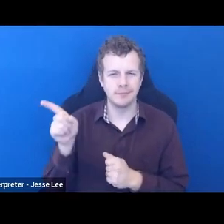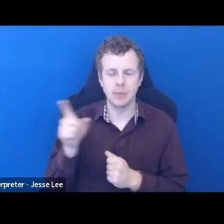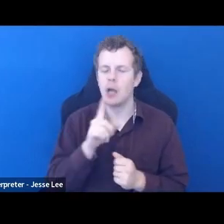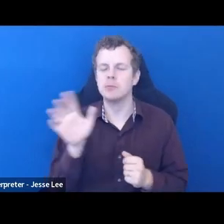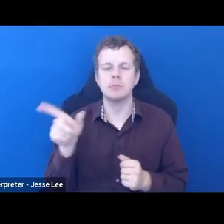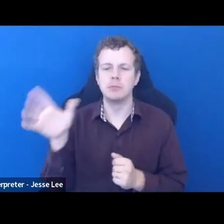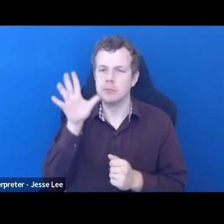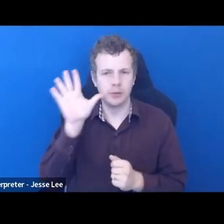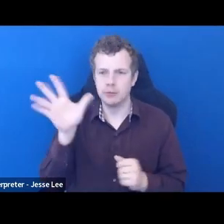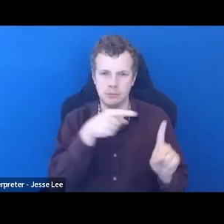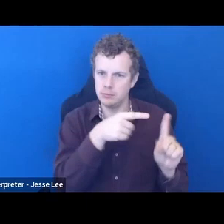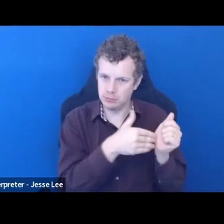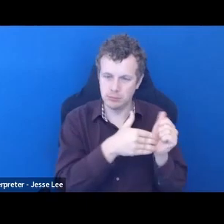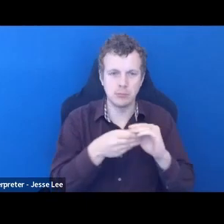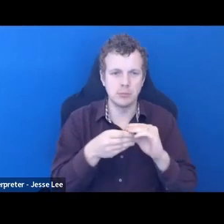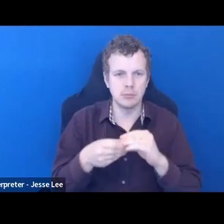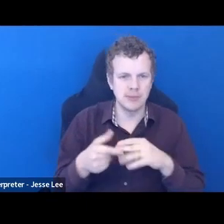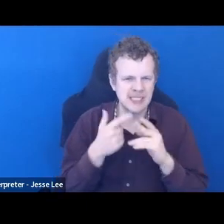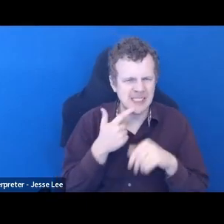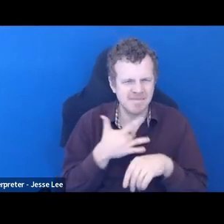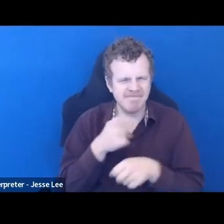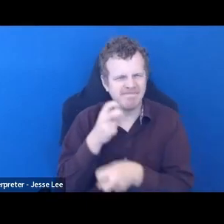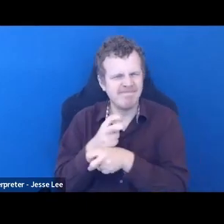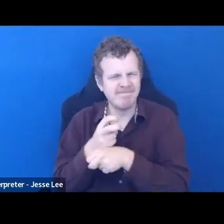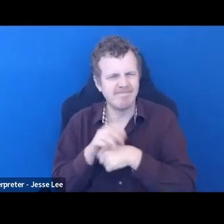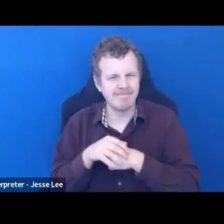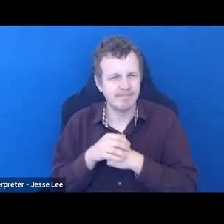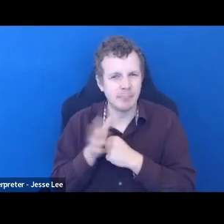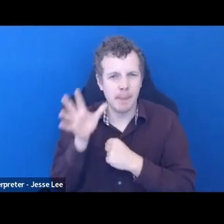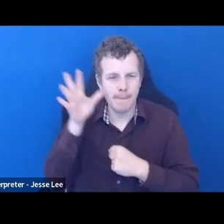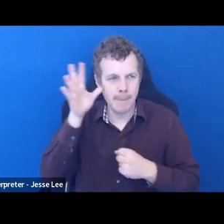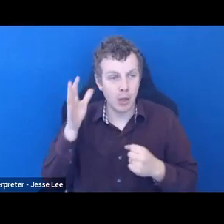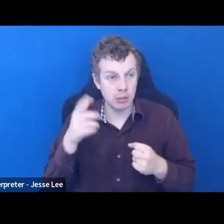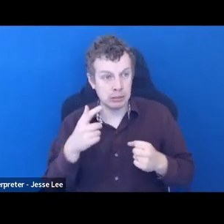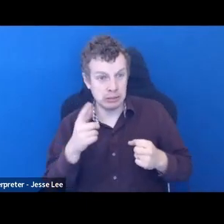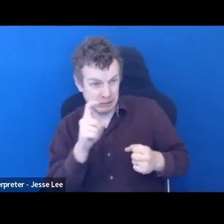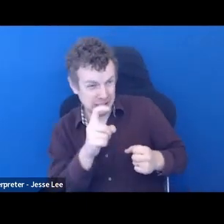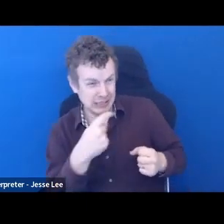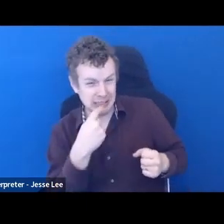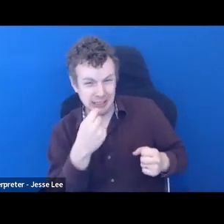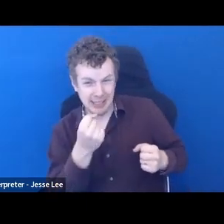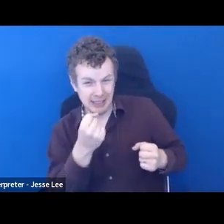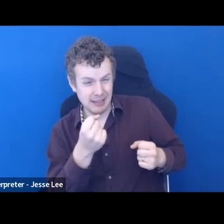It's hard because parents want to know if everything is going to be you know, normal.